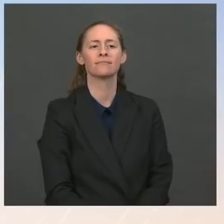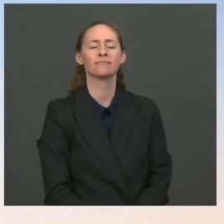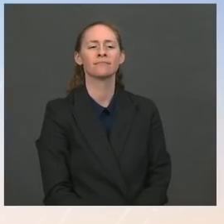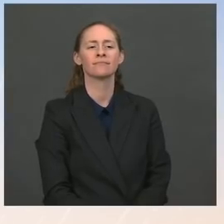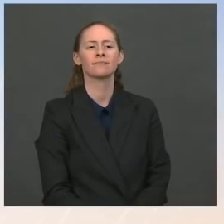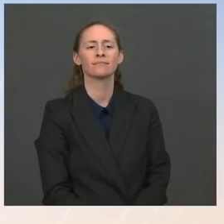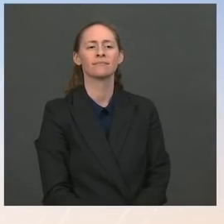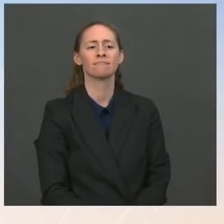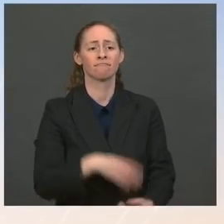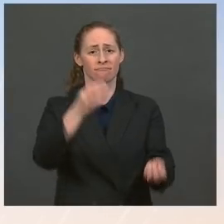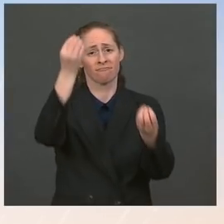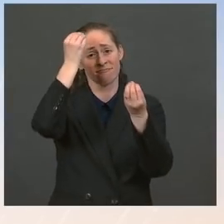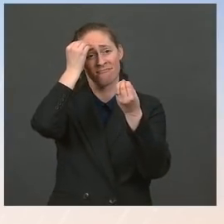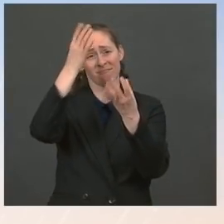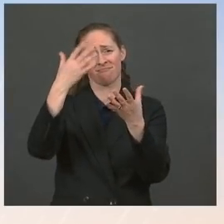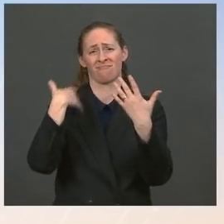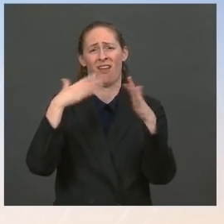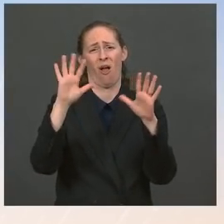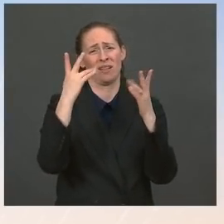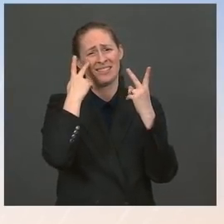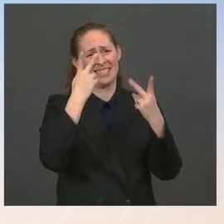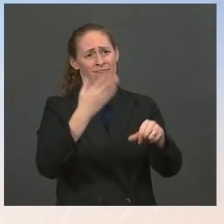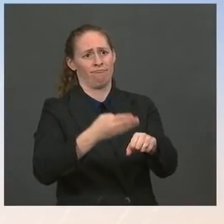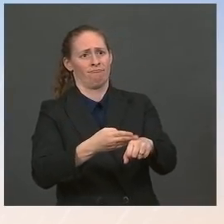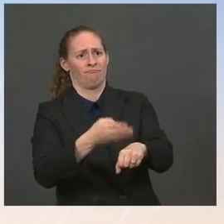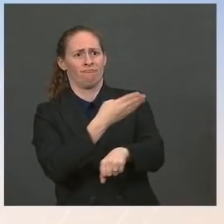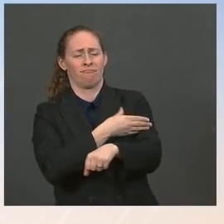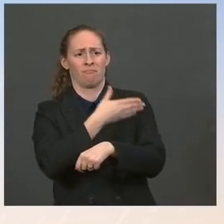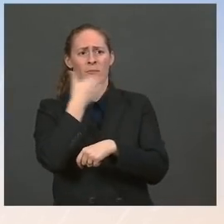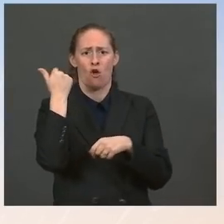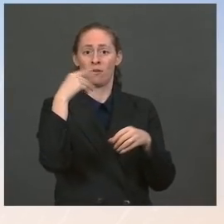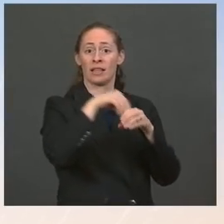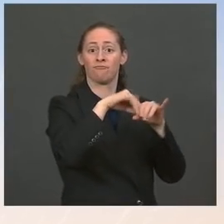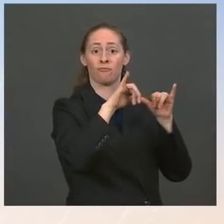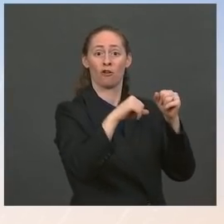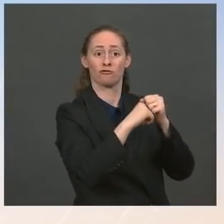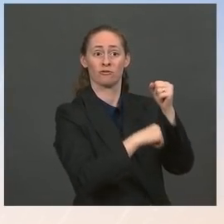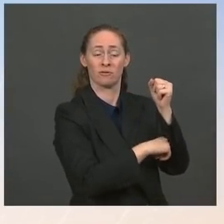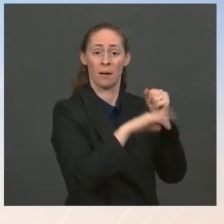that the bipartisan infrastructure plan got passed last Friday.